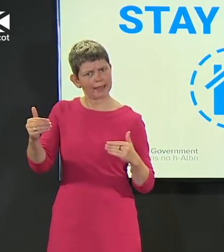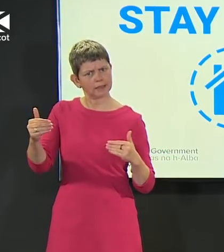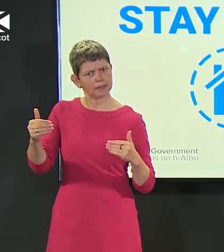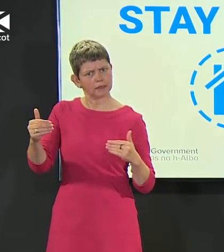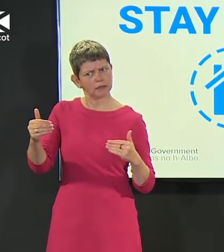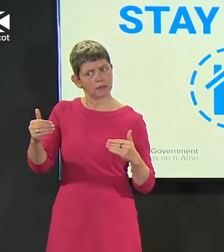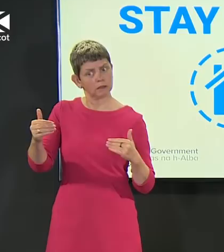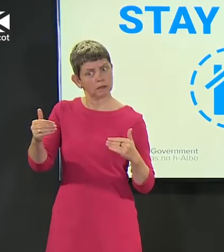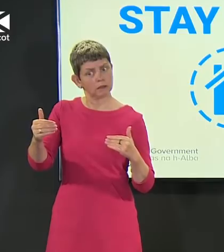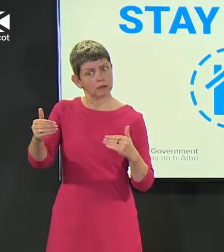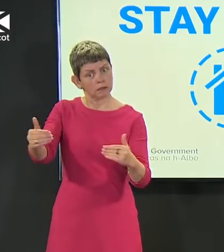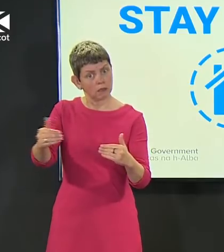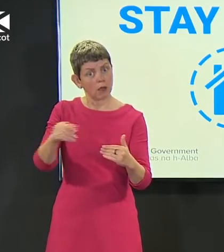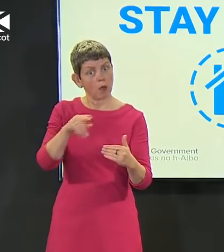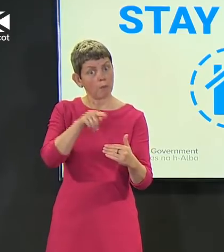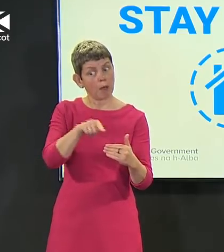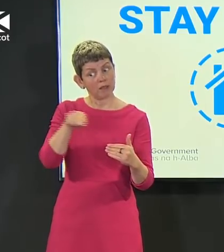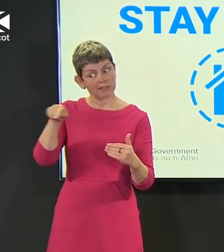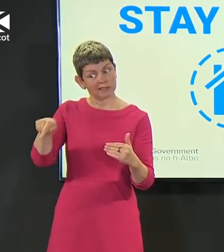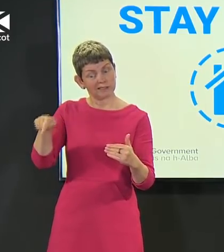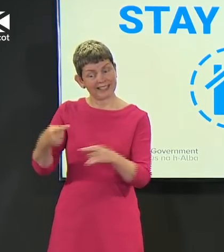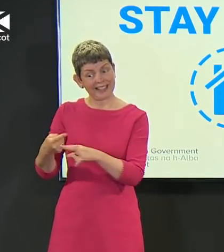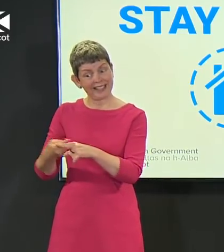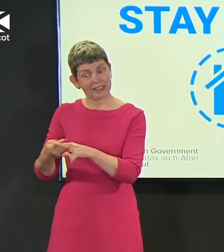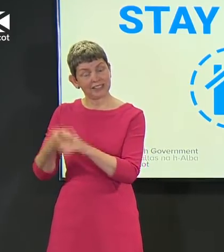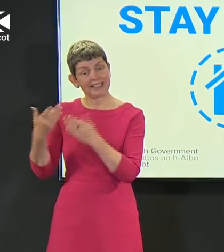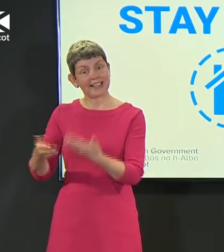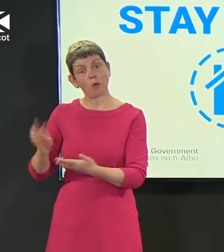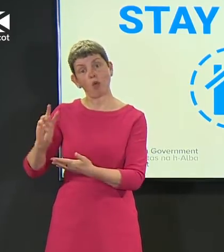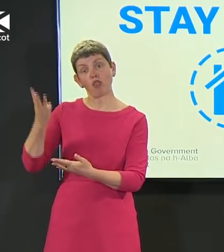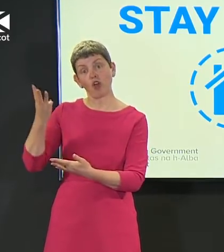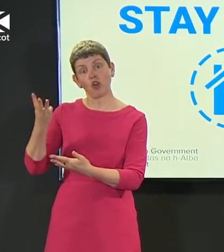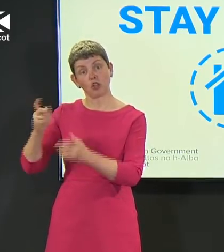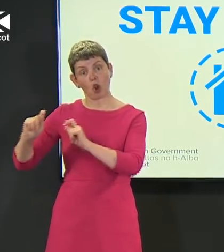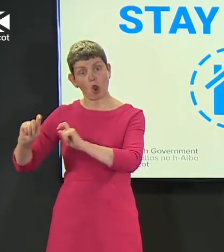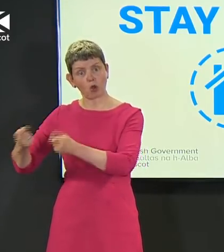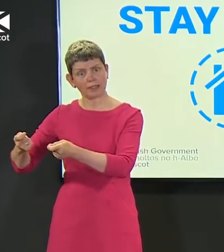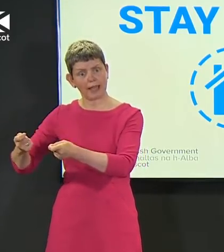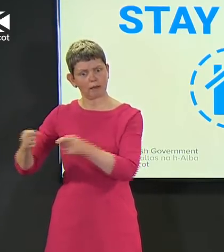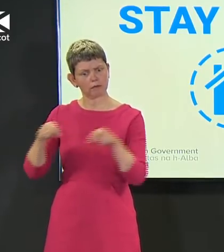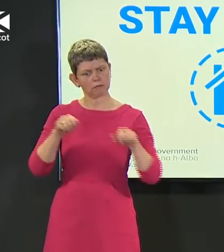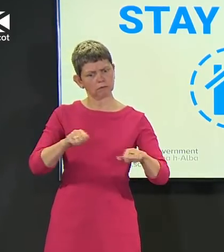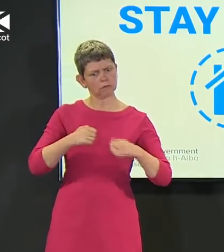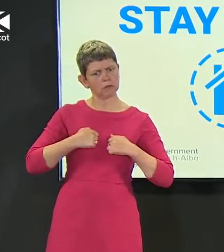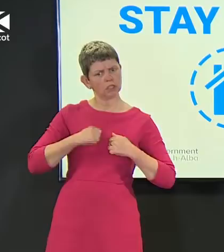been in its third national lockdown compared to our second so we've taken a a cautious approach